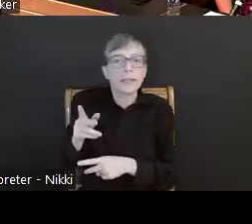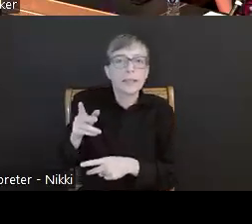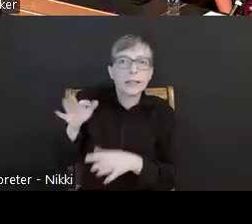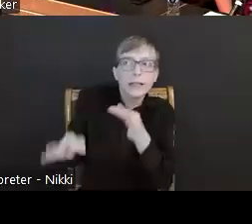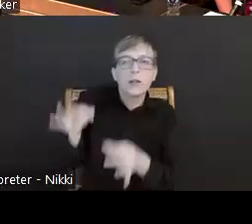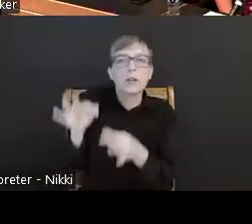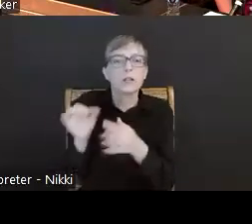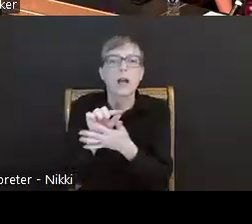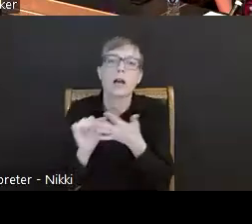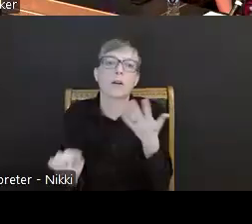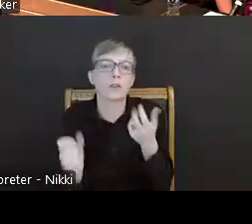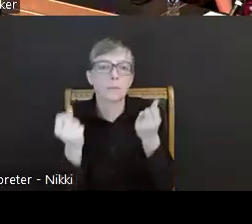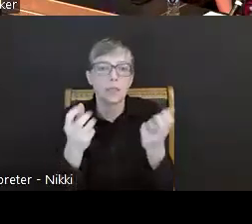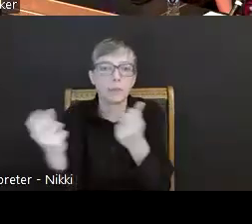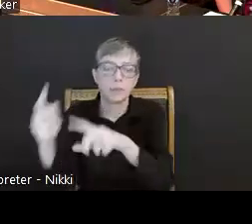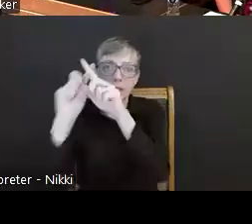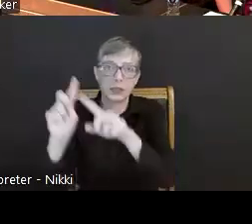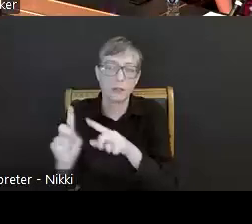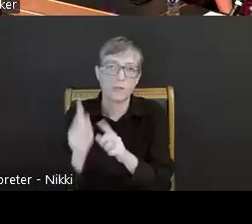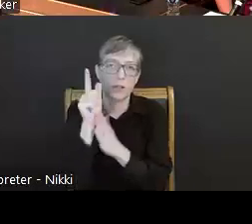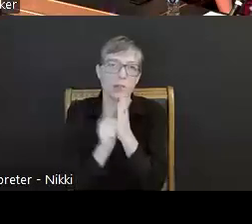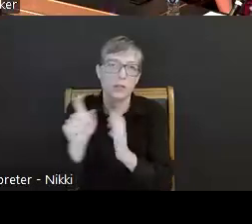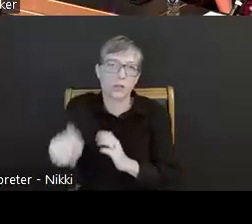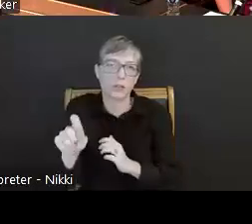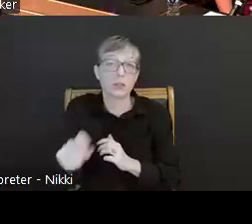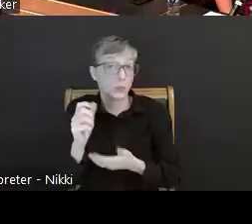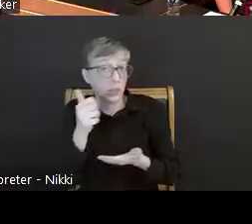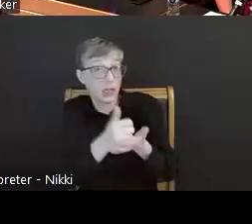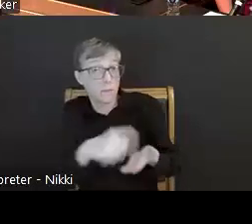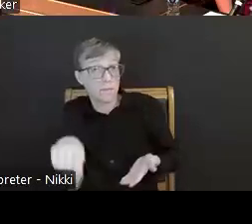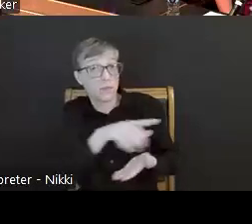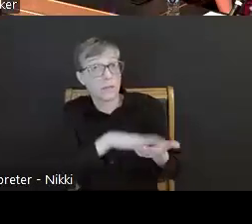assessment to understand who might be eligible for different legal services and legal consultation